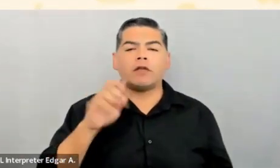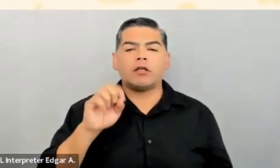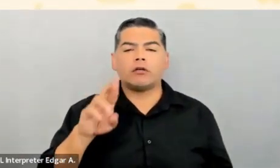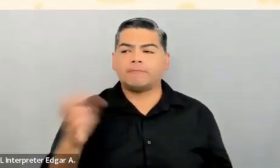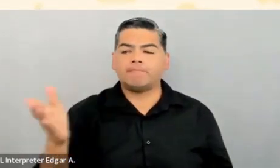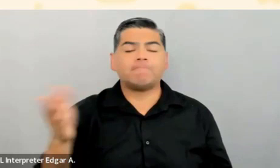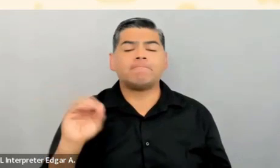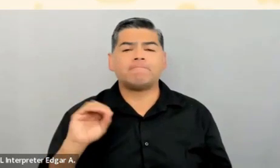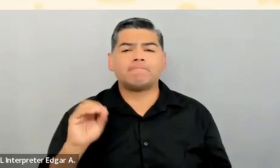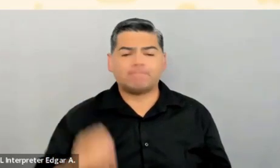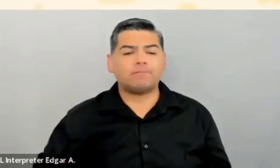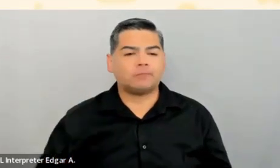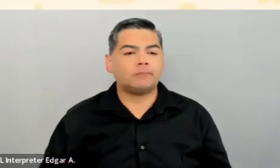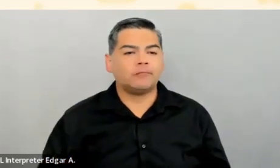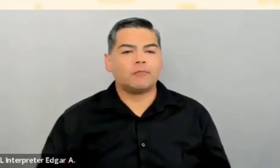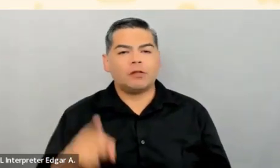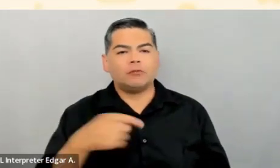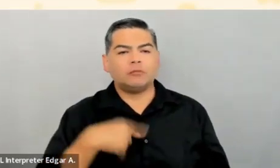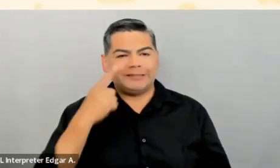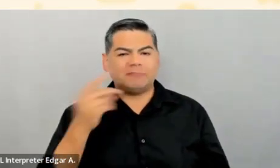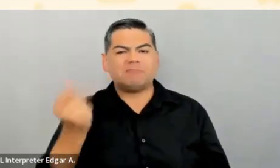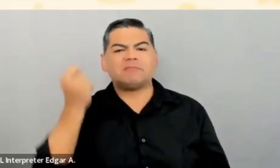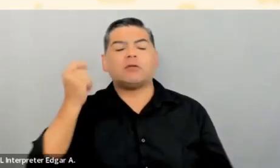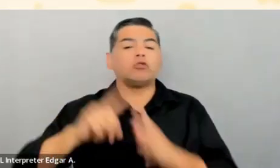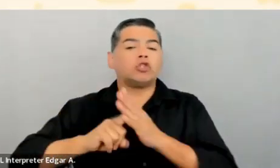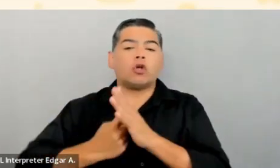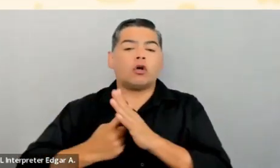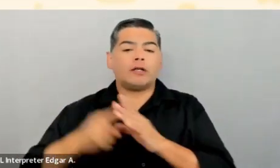So here we can see out of the box the Divi has a 79.